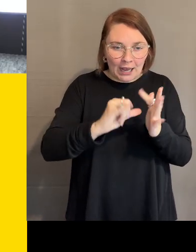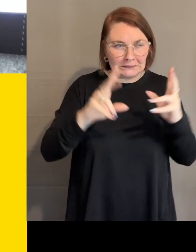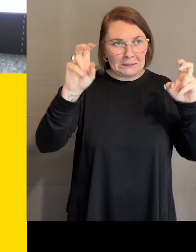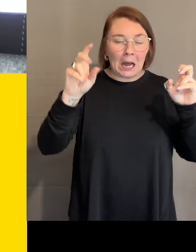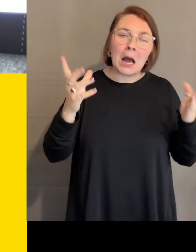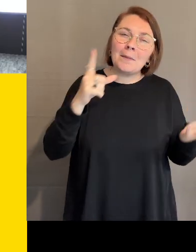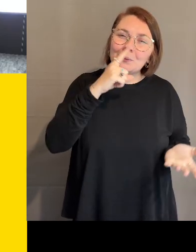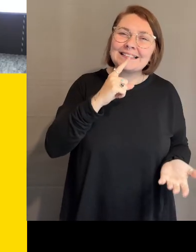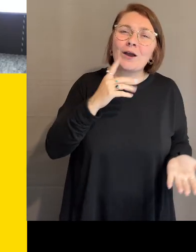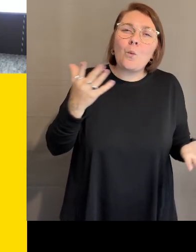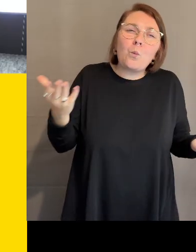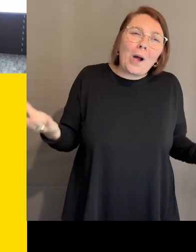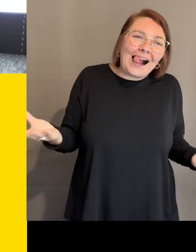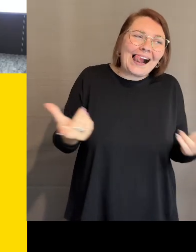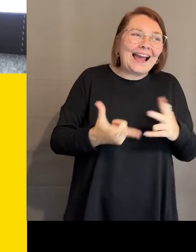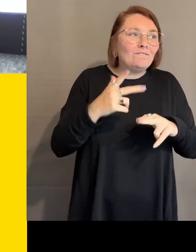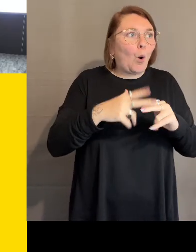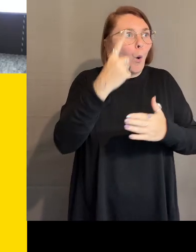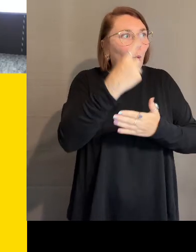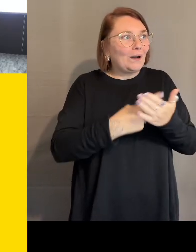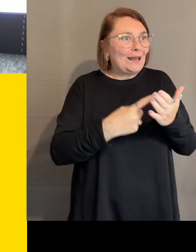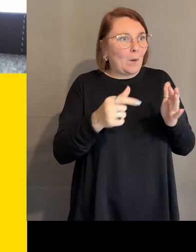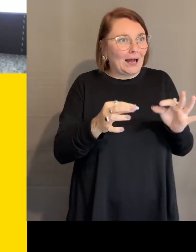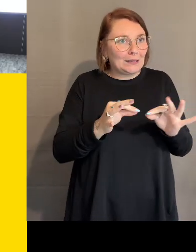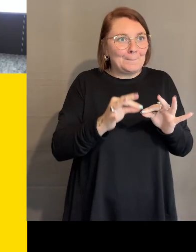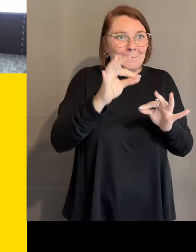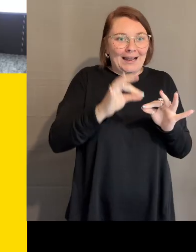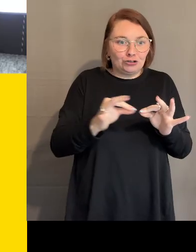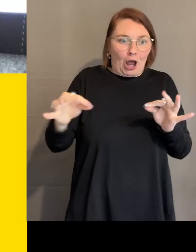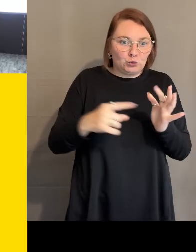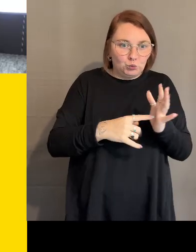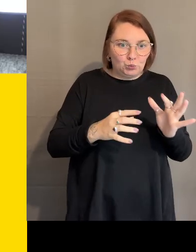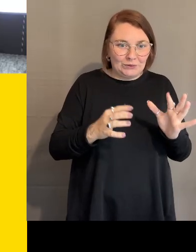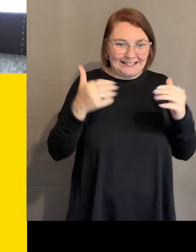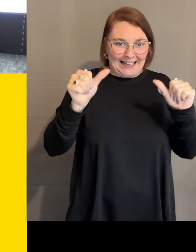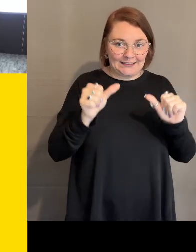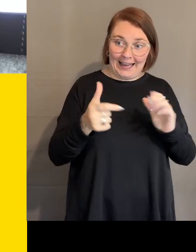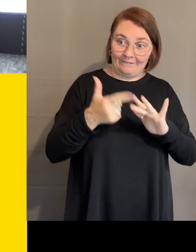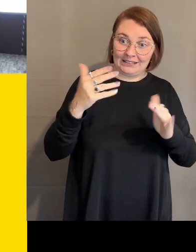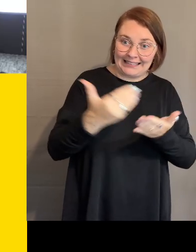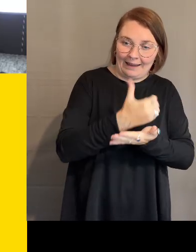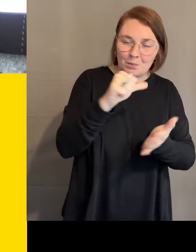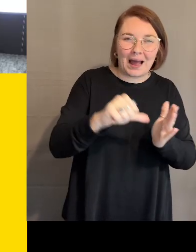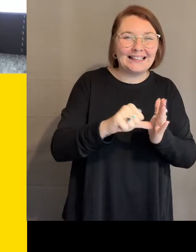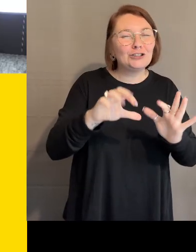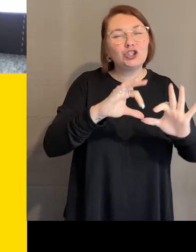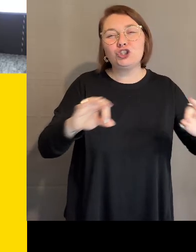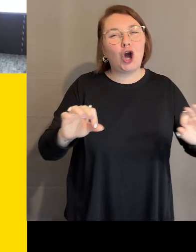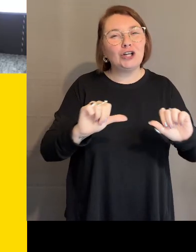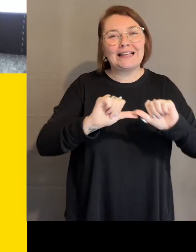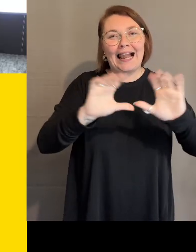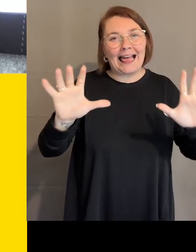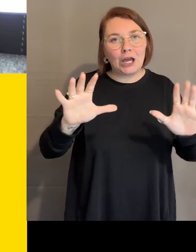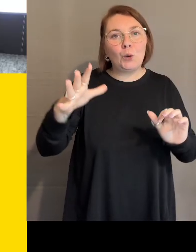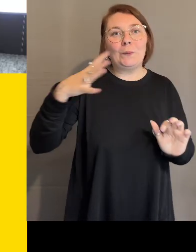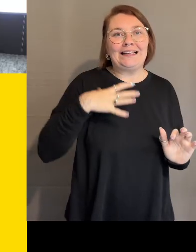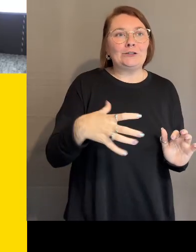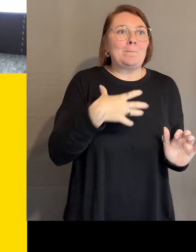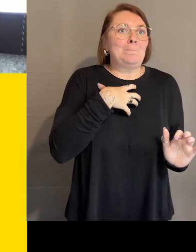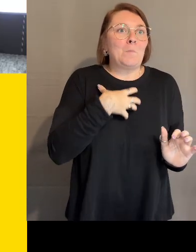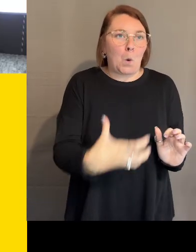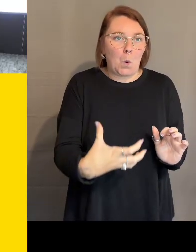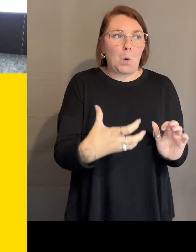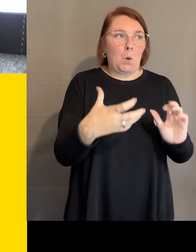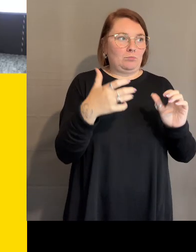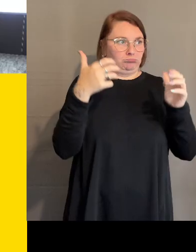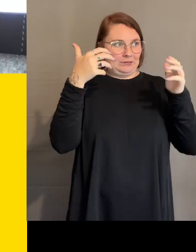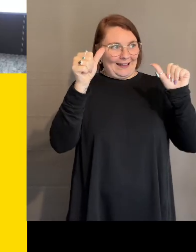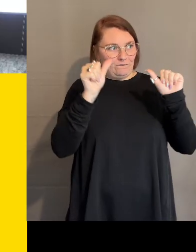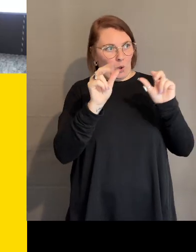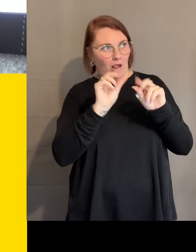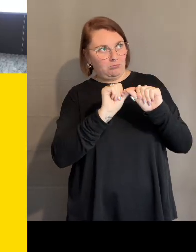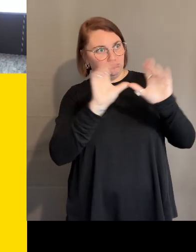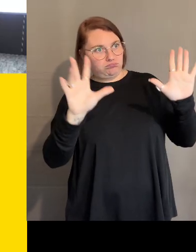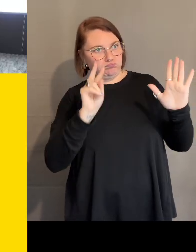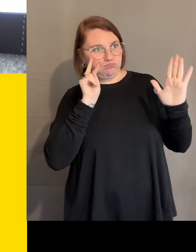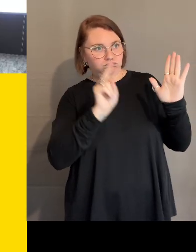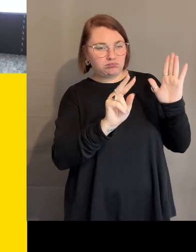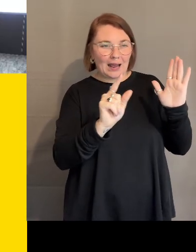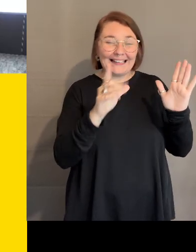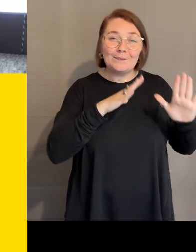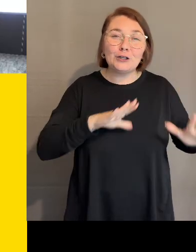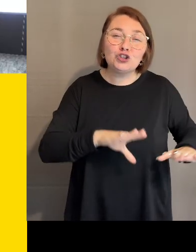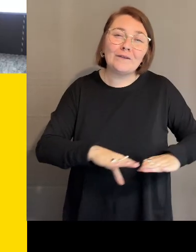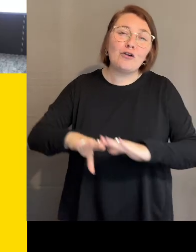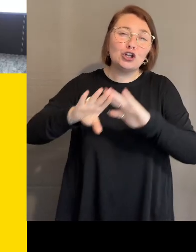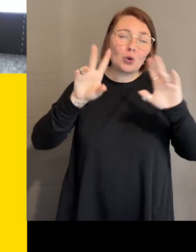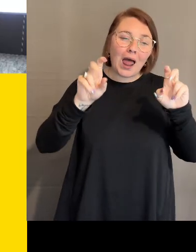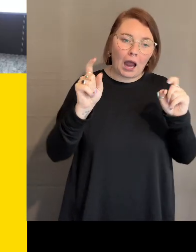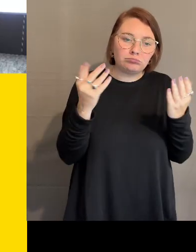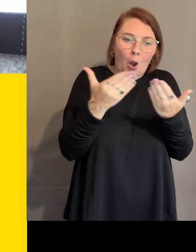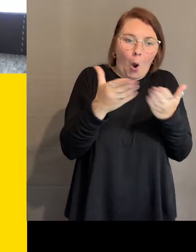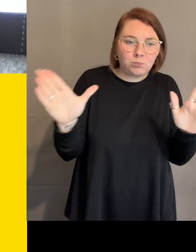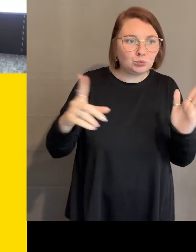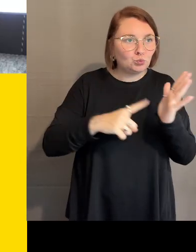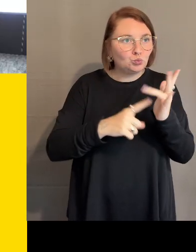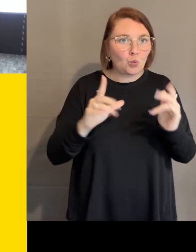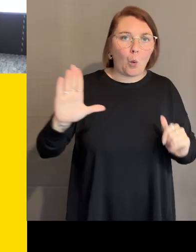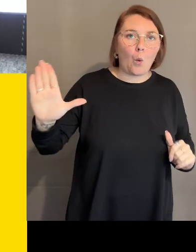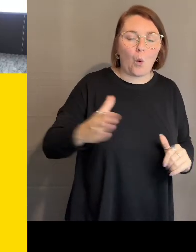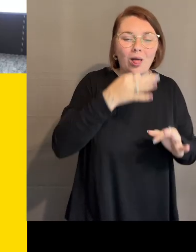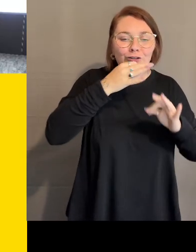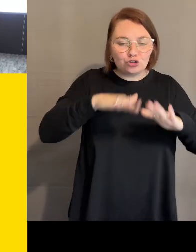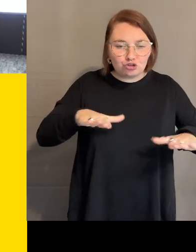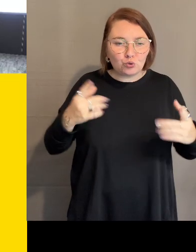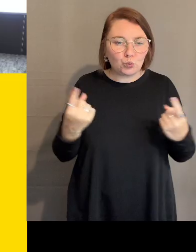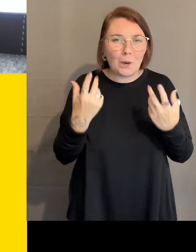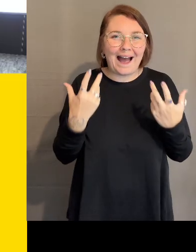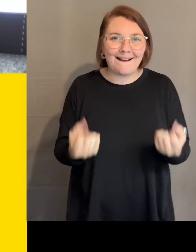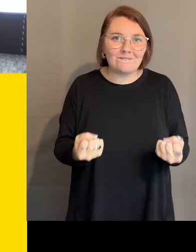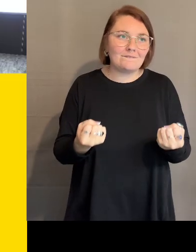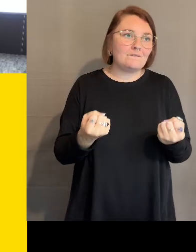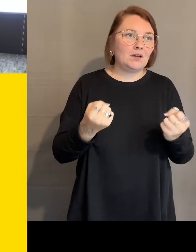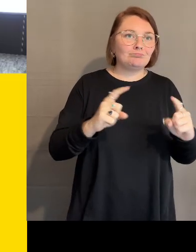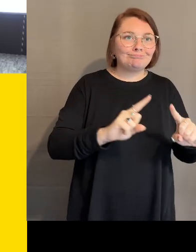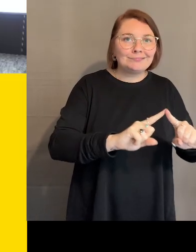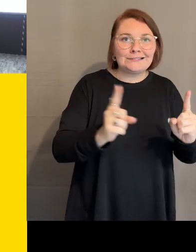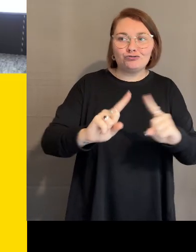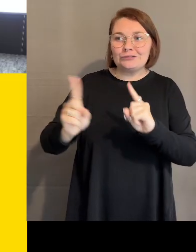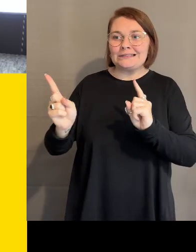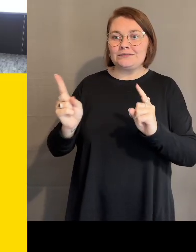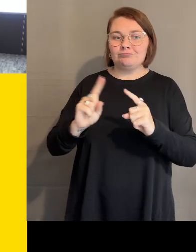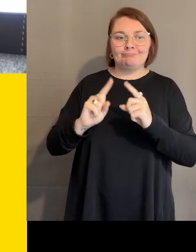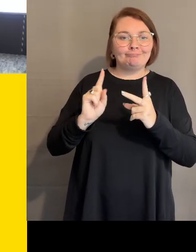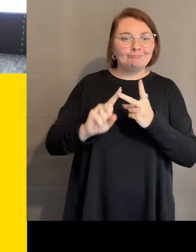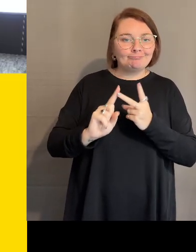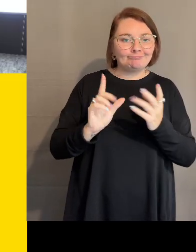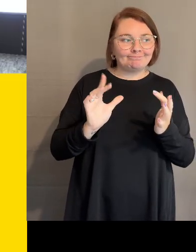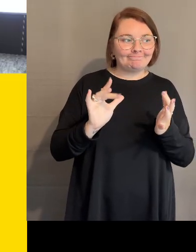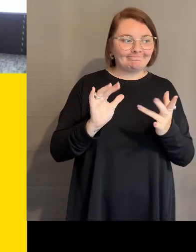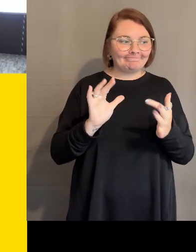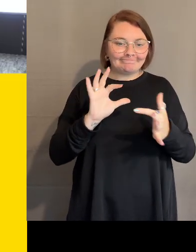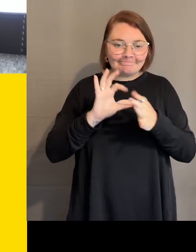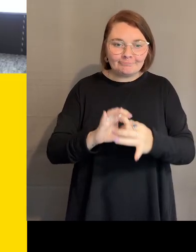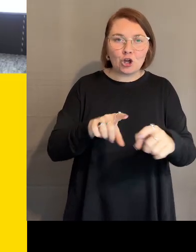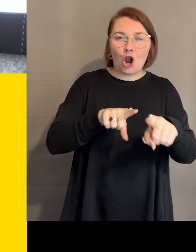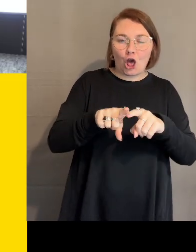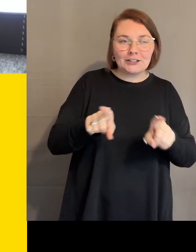And people were saying, well, if that's your only measure of success, then that's not really a very good success measure, so we need a clearer sense of what that's supposed to do. And it needs to be, universal in the sense it needs to be open to, all kids who may have, kind of, differences and around learning.